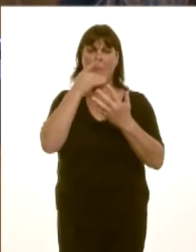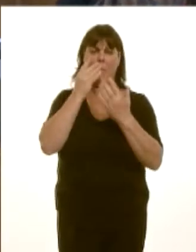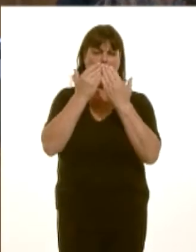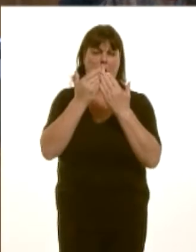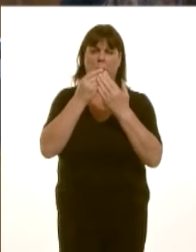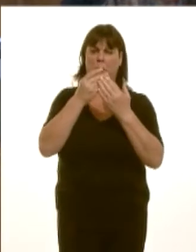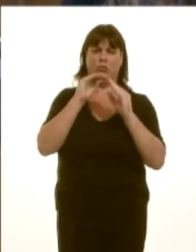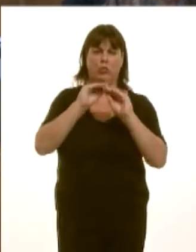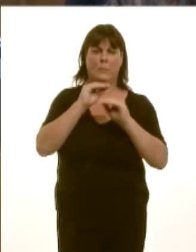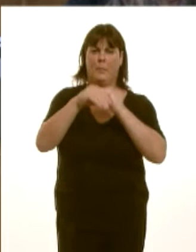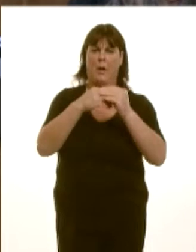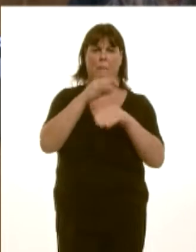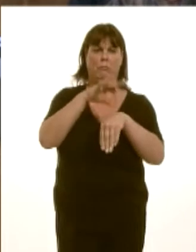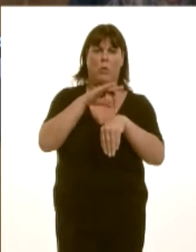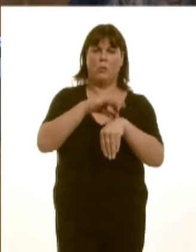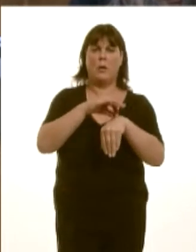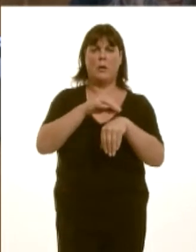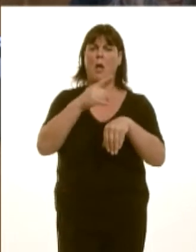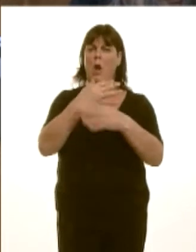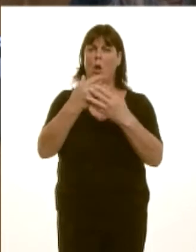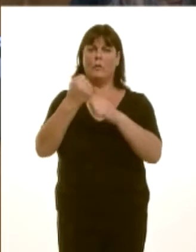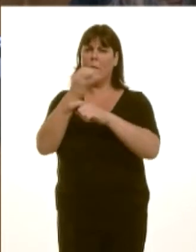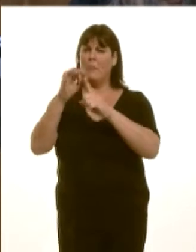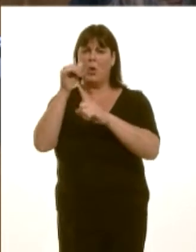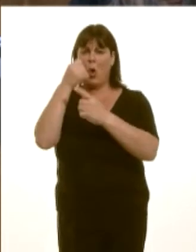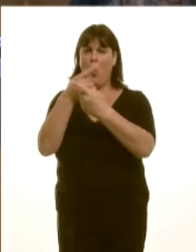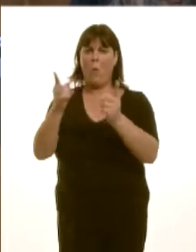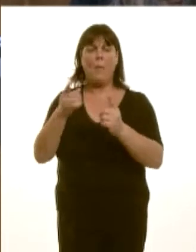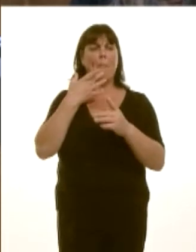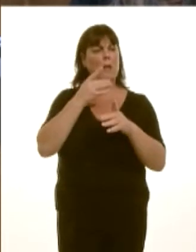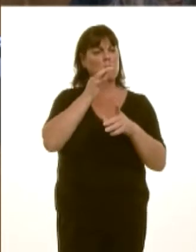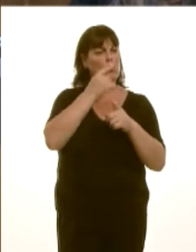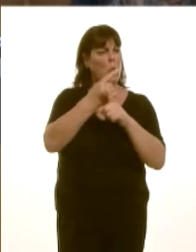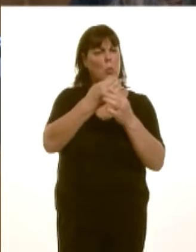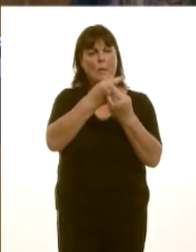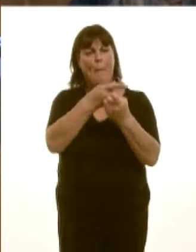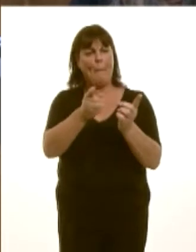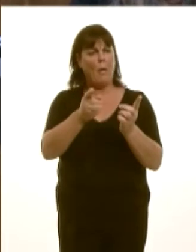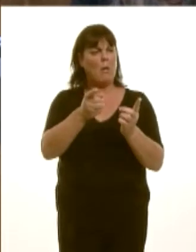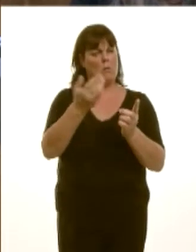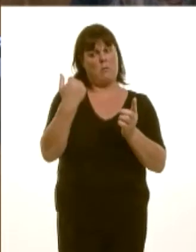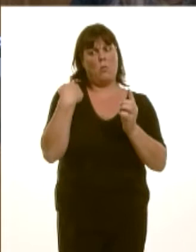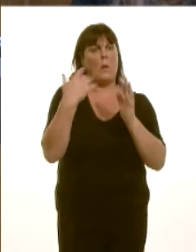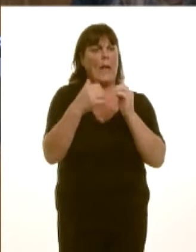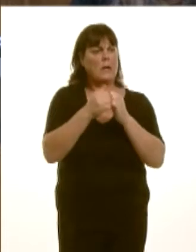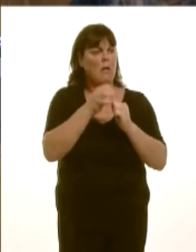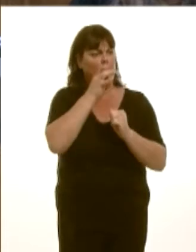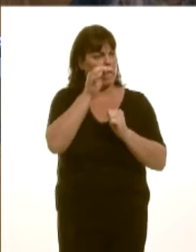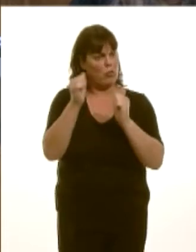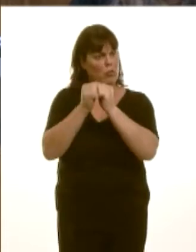I spoke to a few of them over the weekend, and not one of them agreed with the comment that was made. Not one.